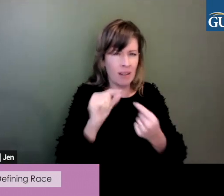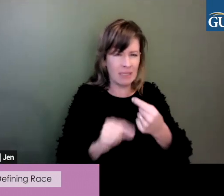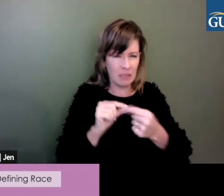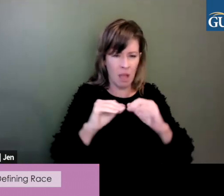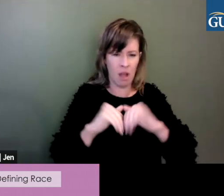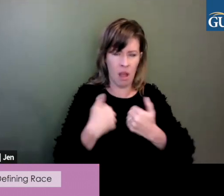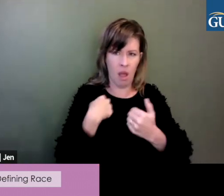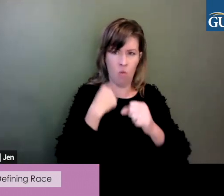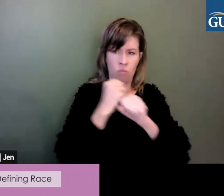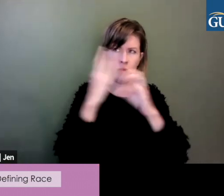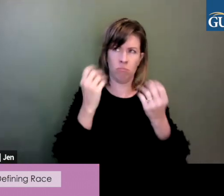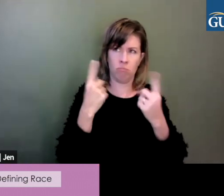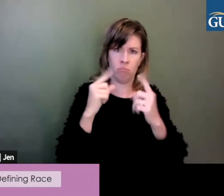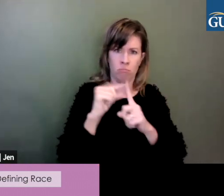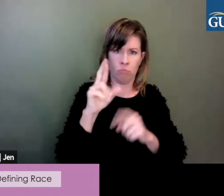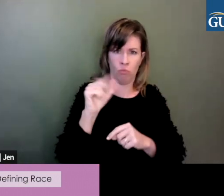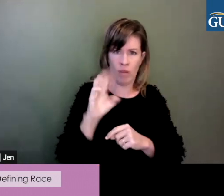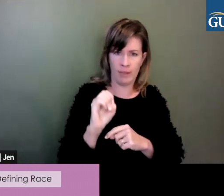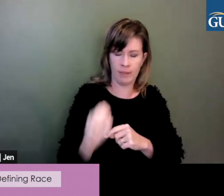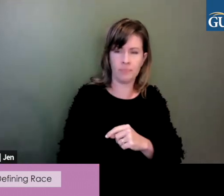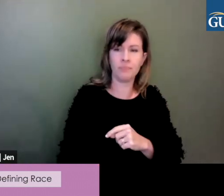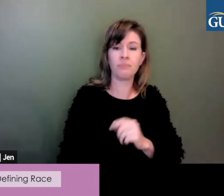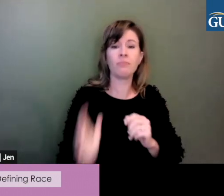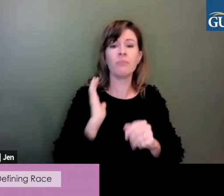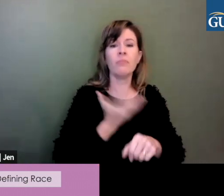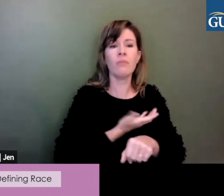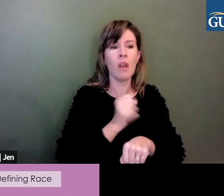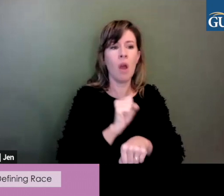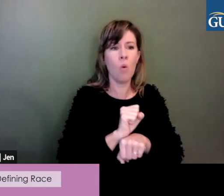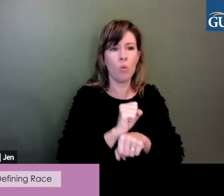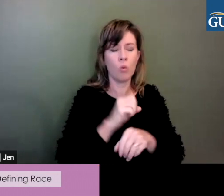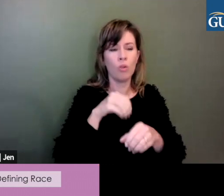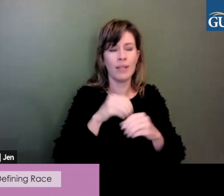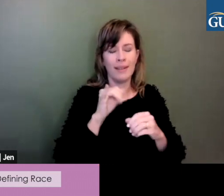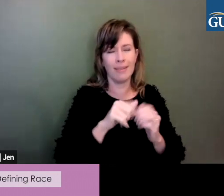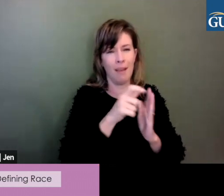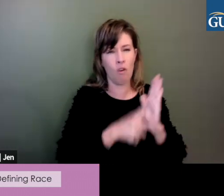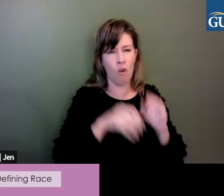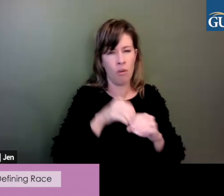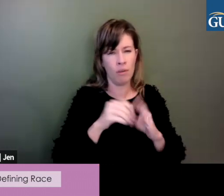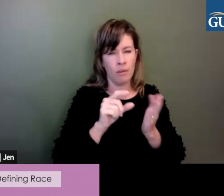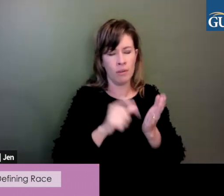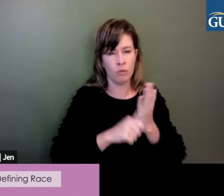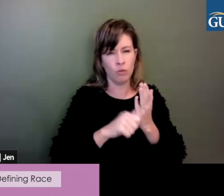define race? In our work, in the piece in Cortex, we define race as a sociopolitical